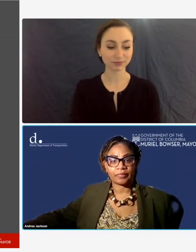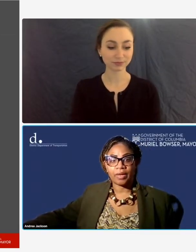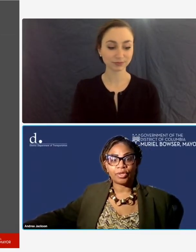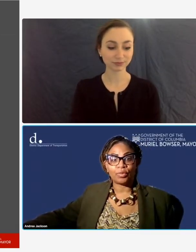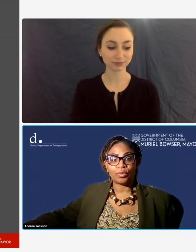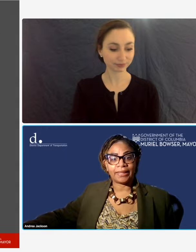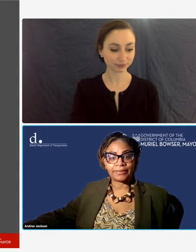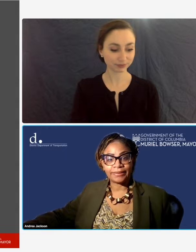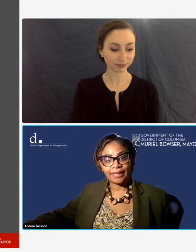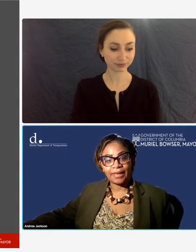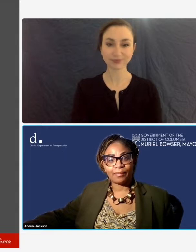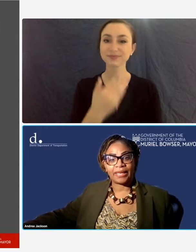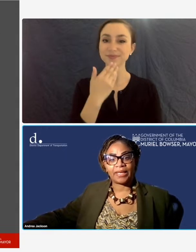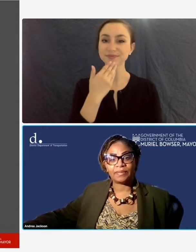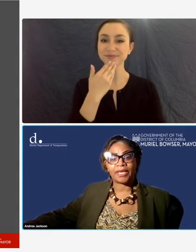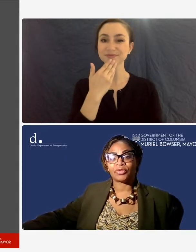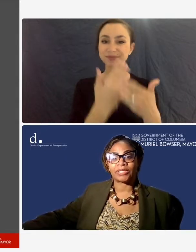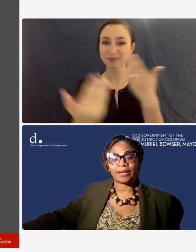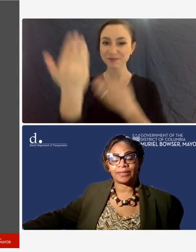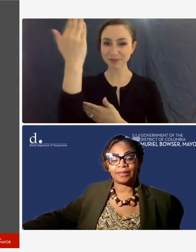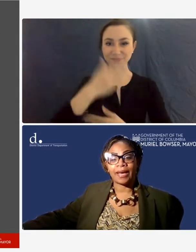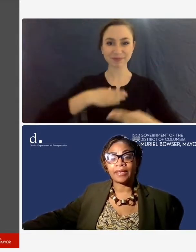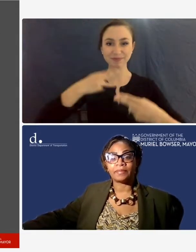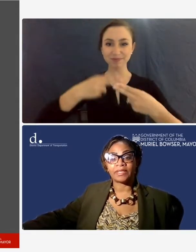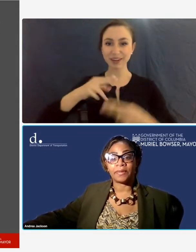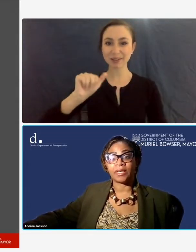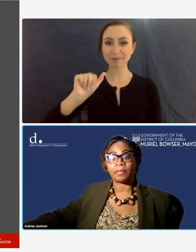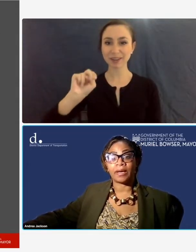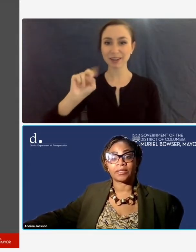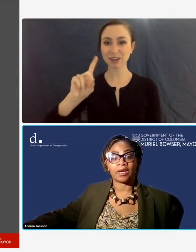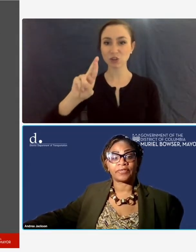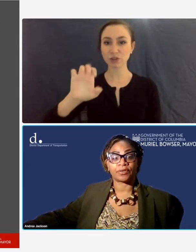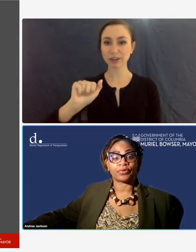good morning my name is andrea jackson and i am the deputy compliance officer for the